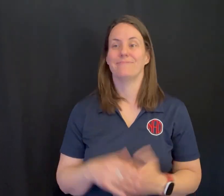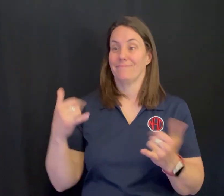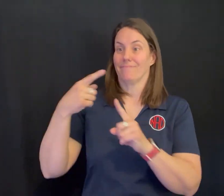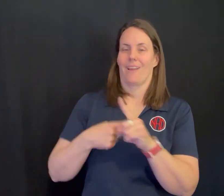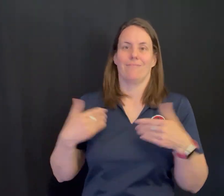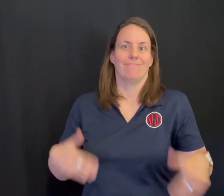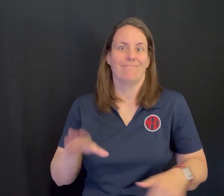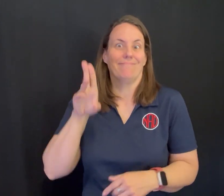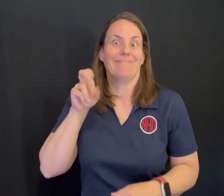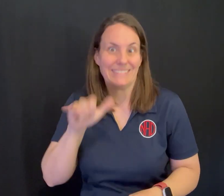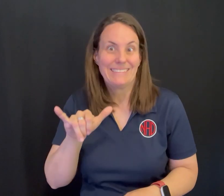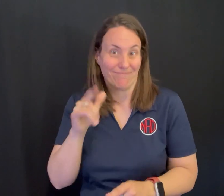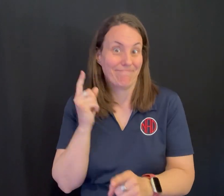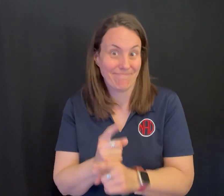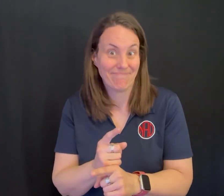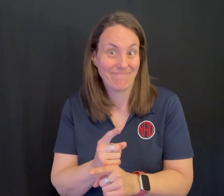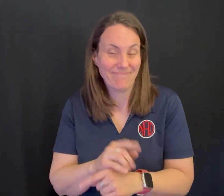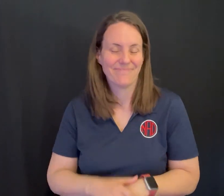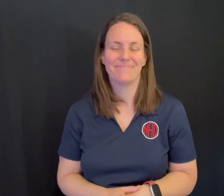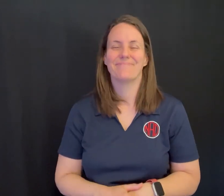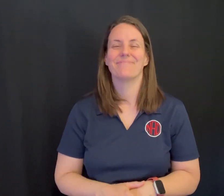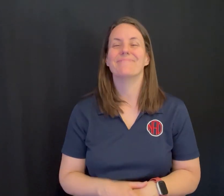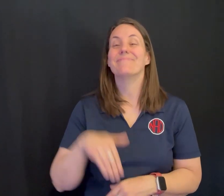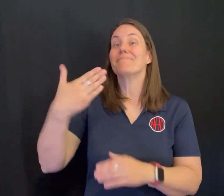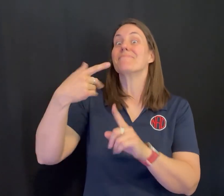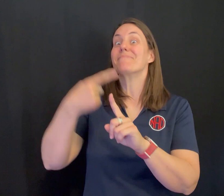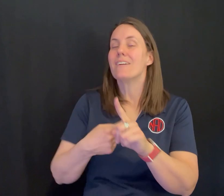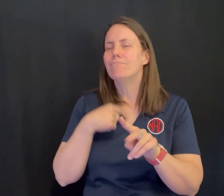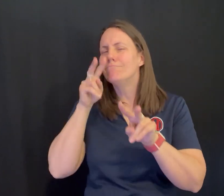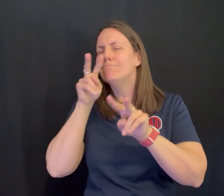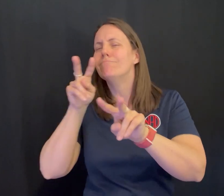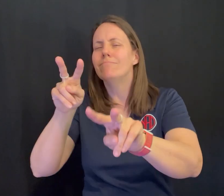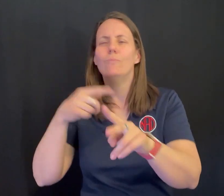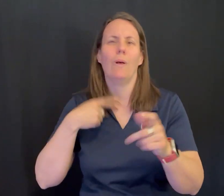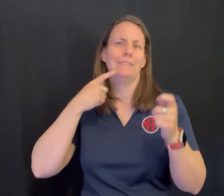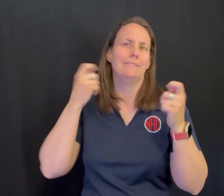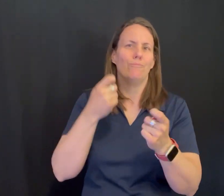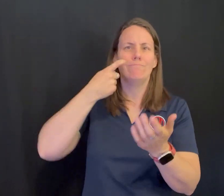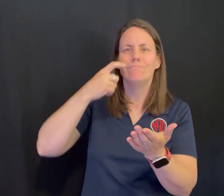So, May was busy for us right? Next month, we look forward to celebrating